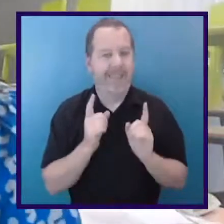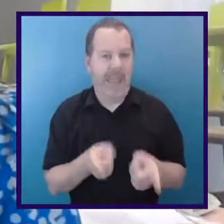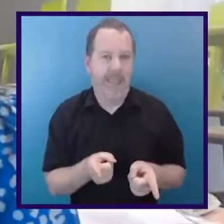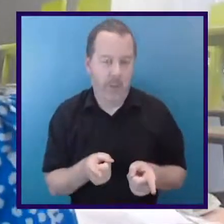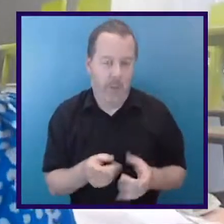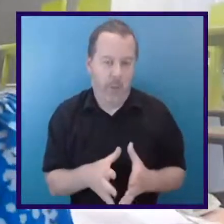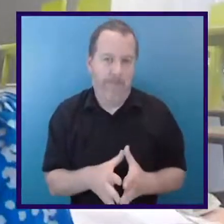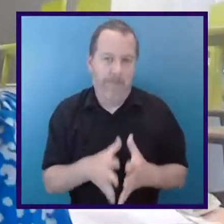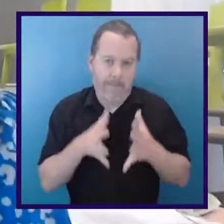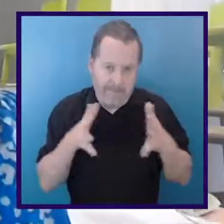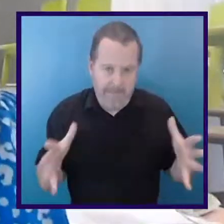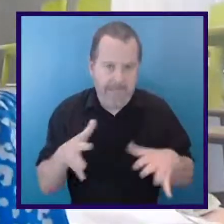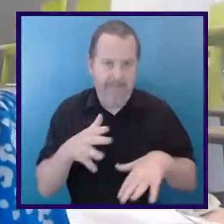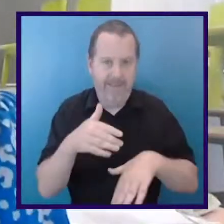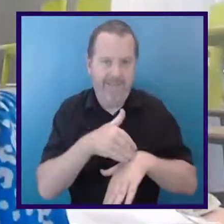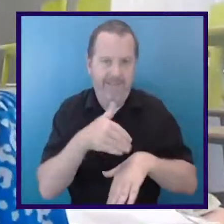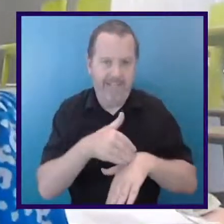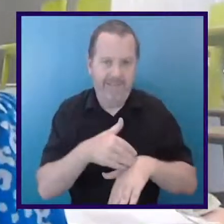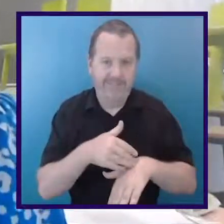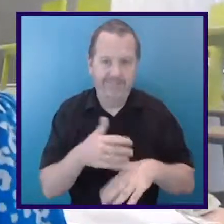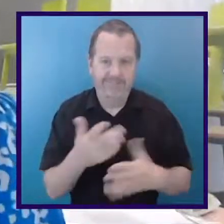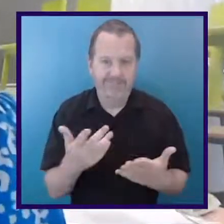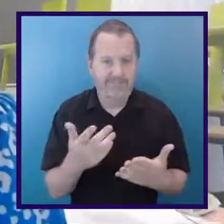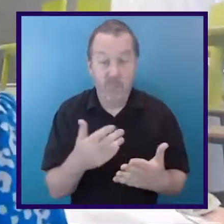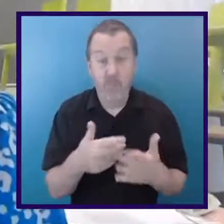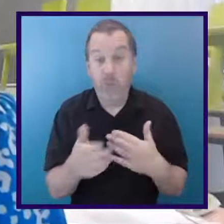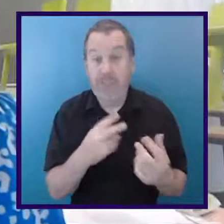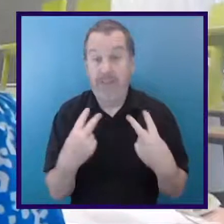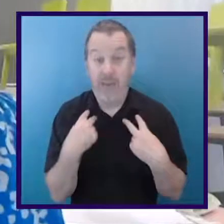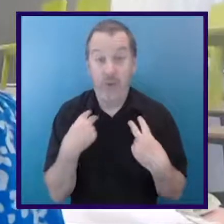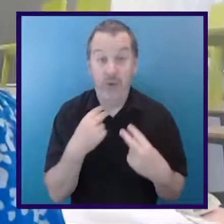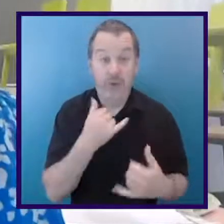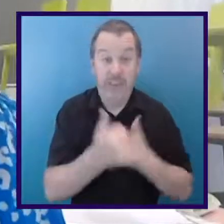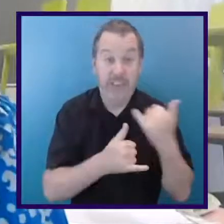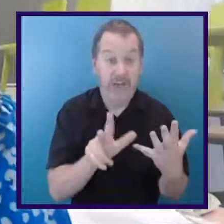And I do think that that has a huge impact on the continuation of whatever language you